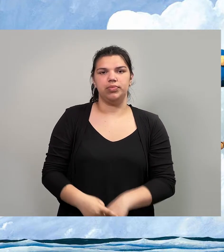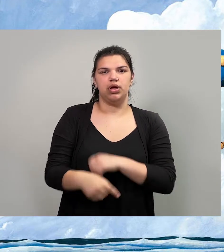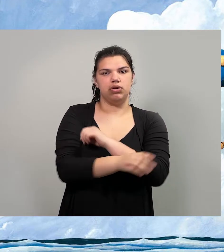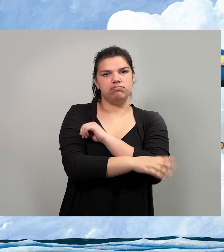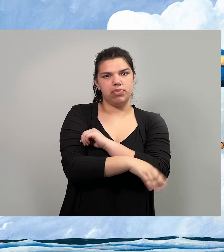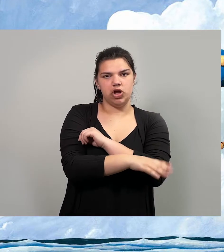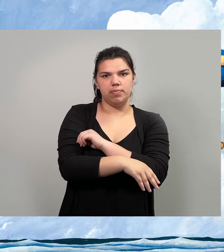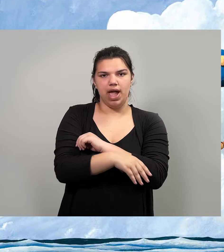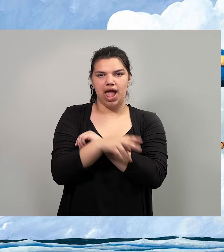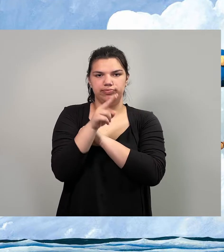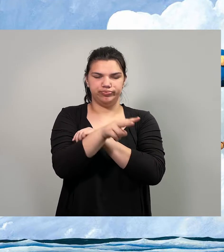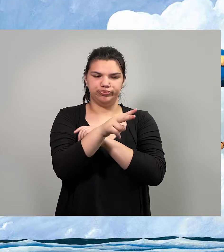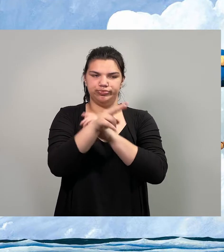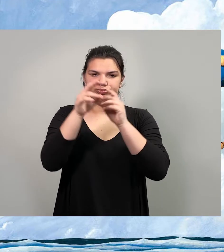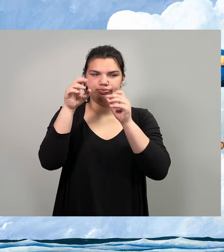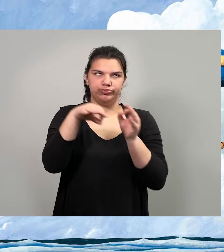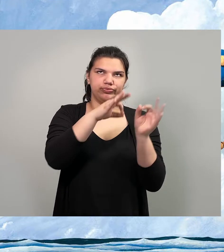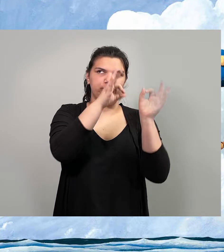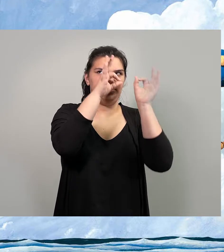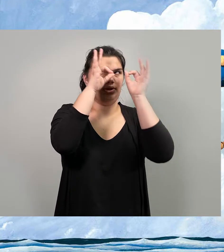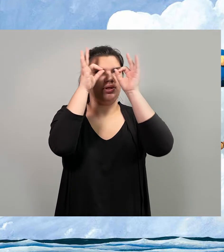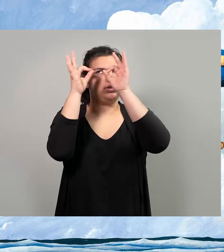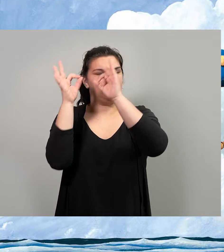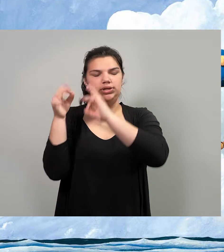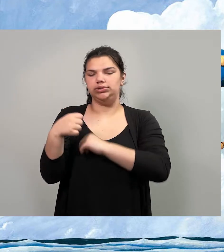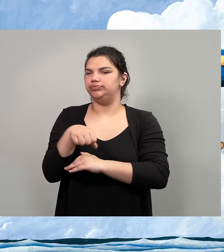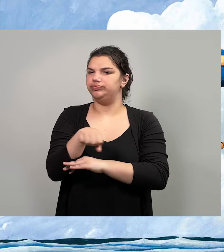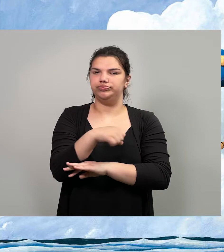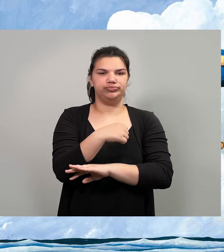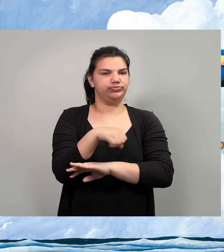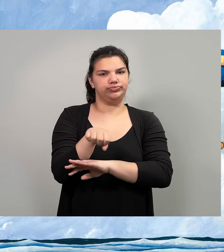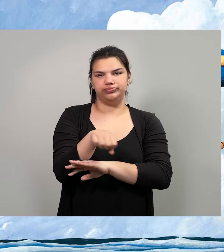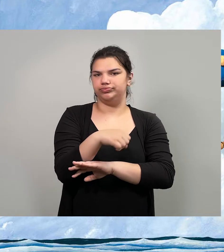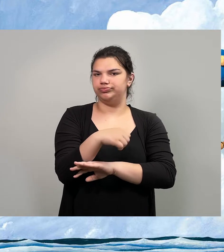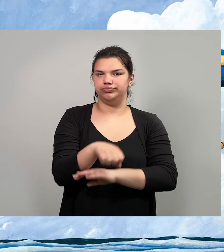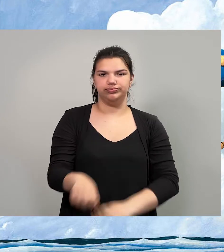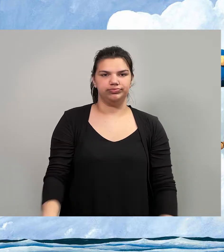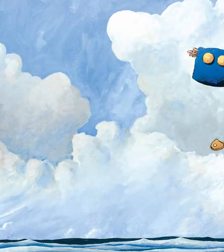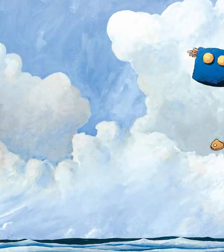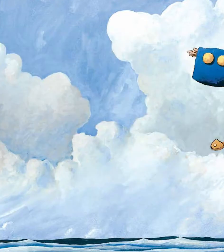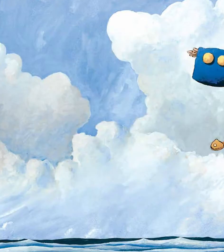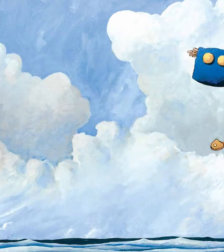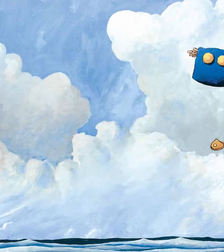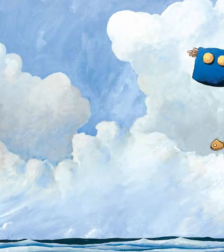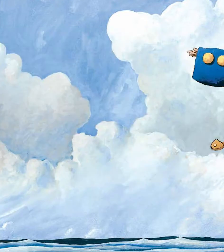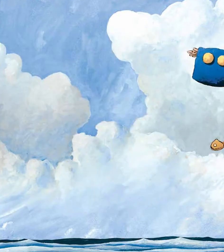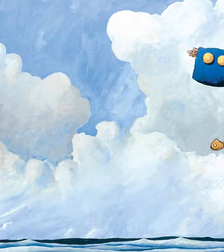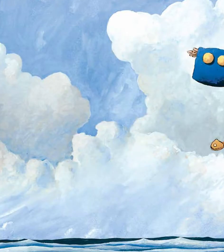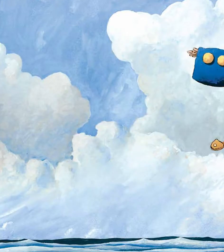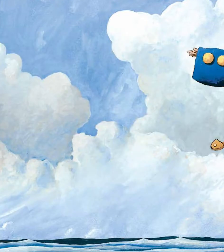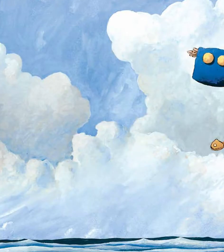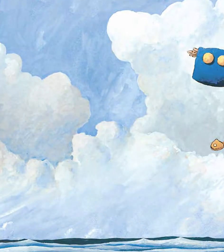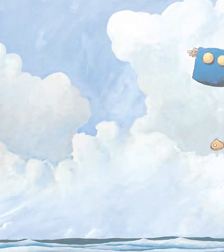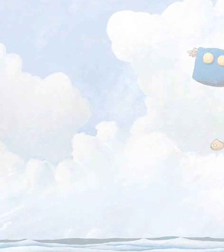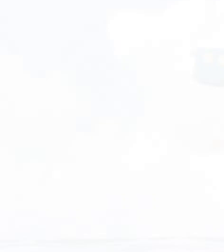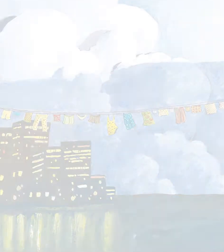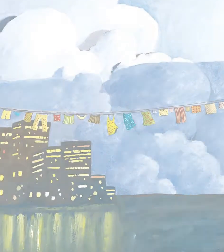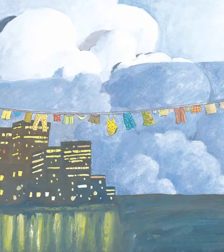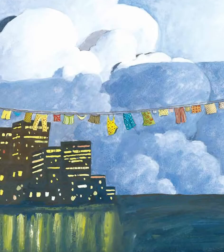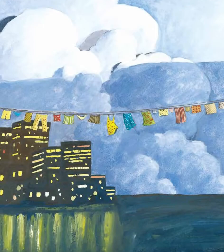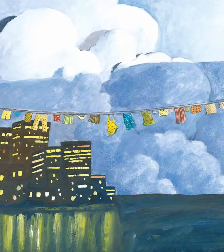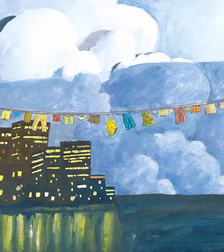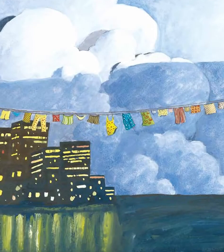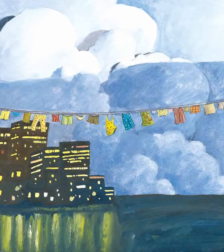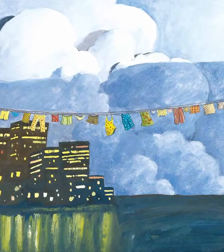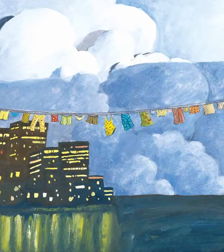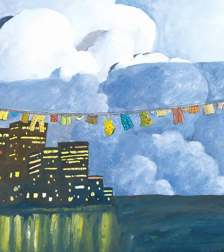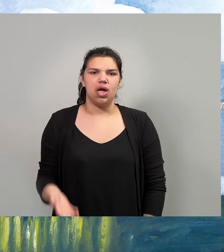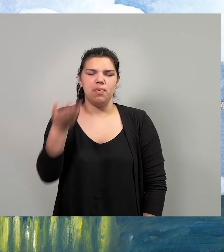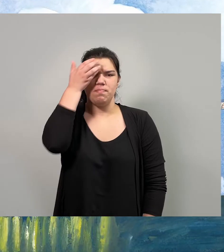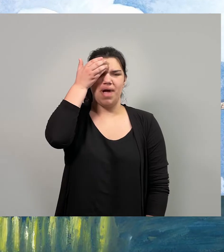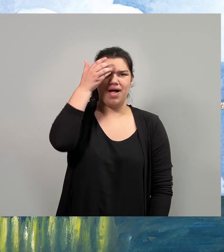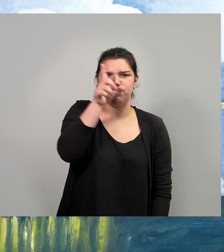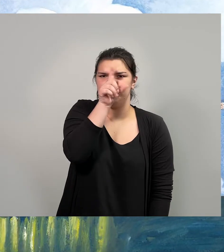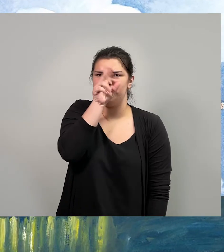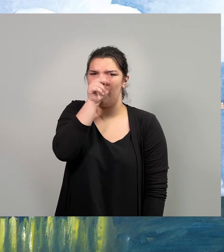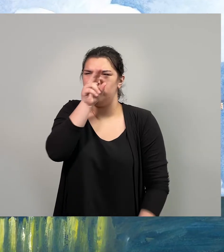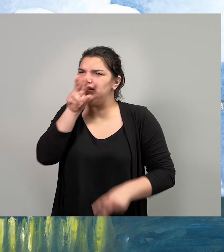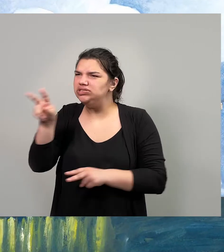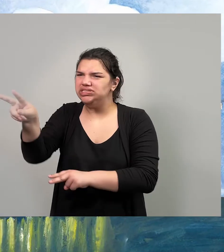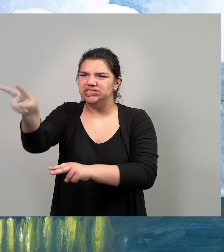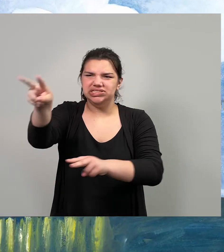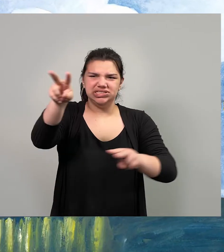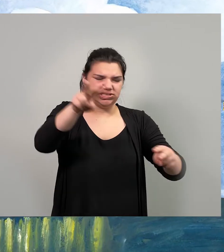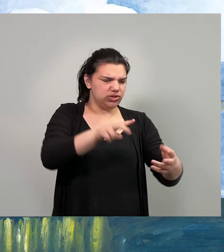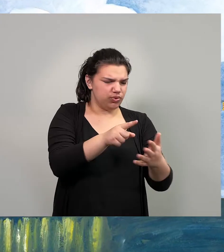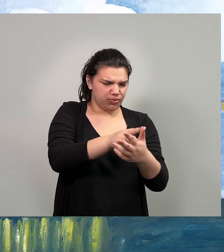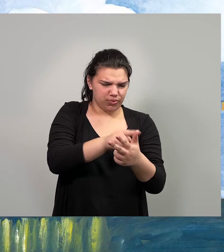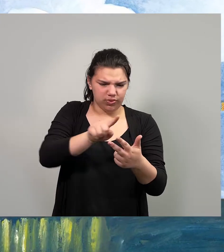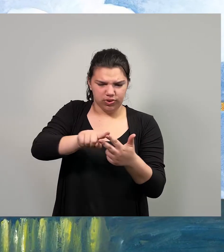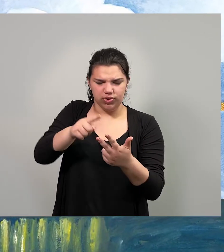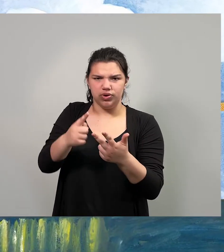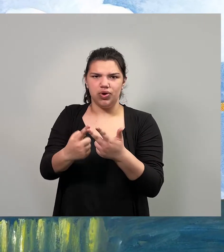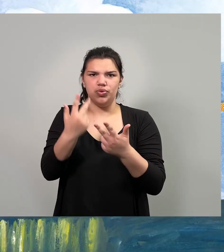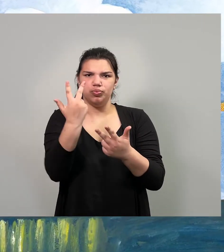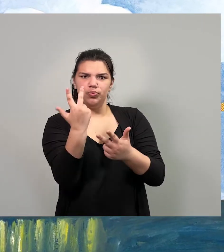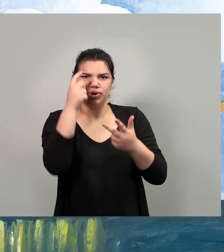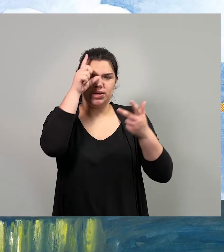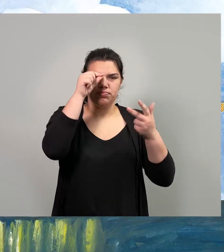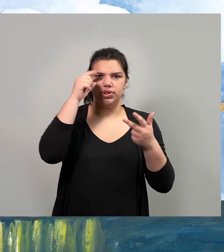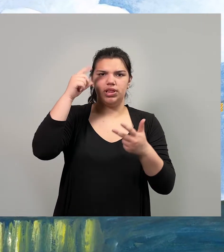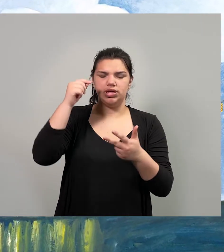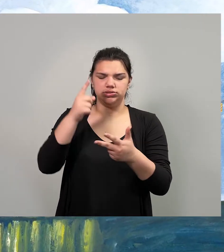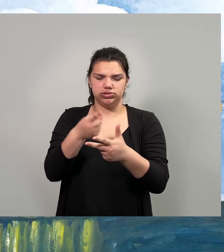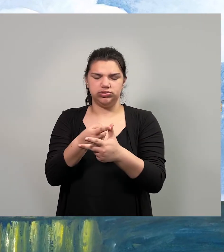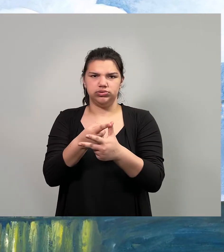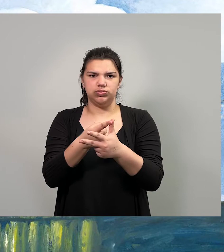head. Pirate and parrot looked around. Above them the stars blinked,